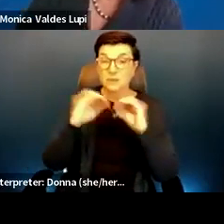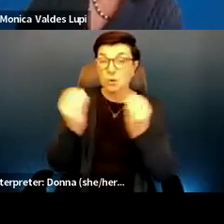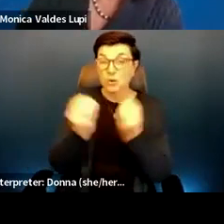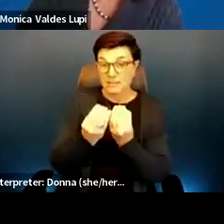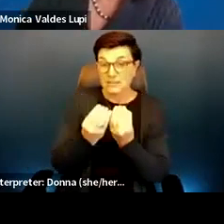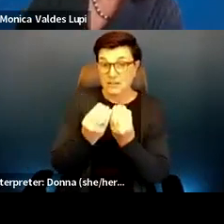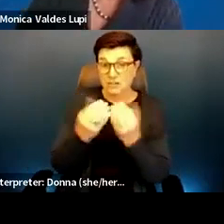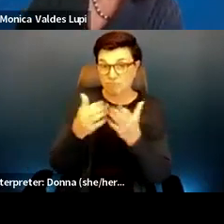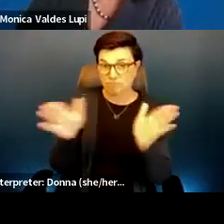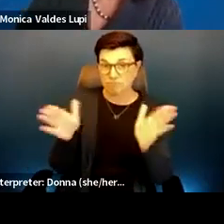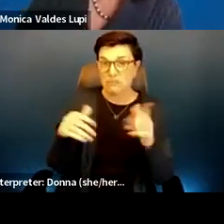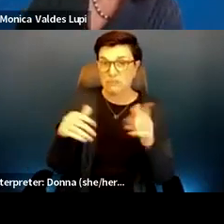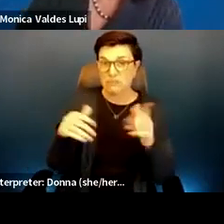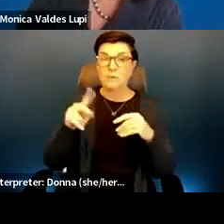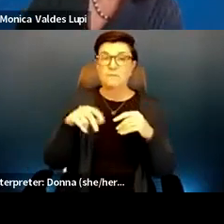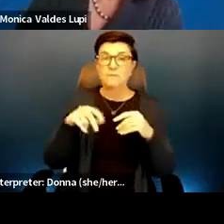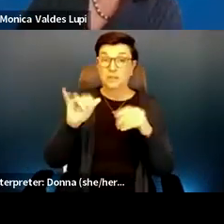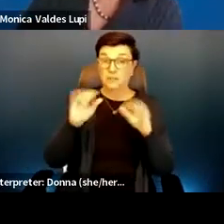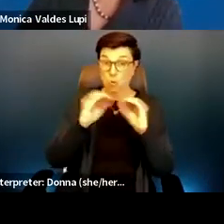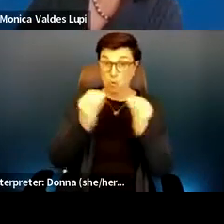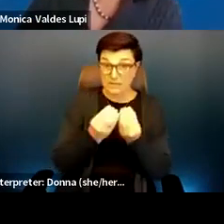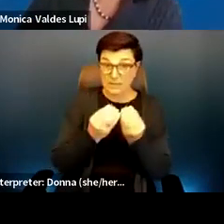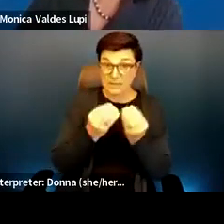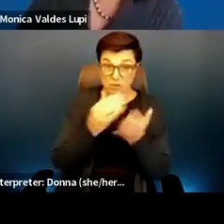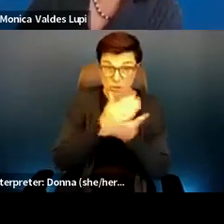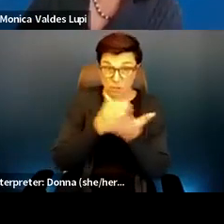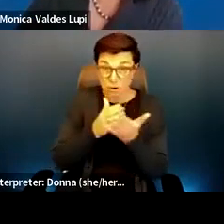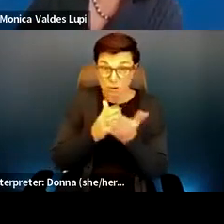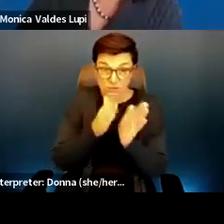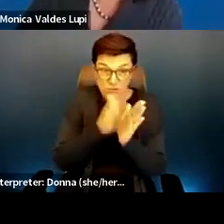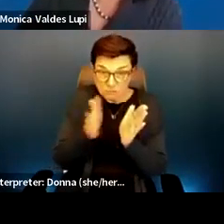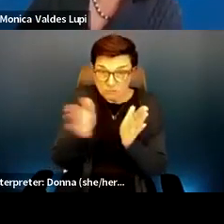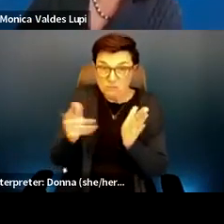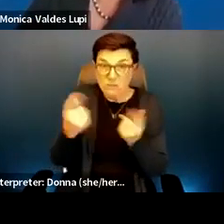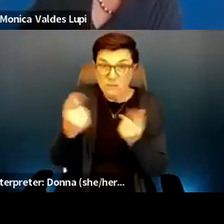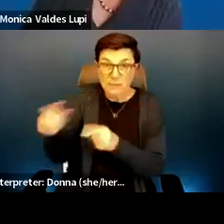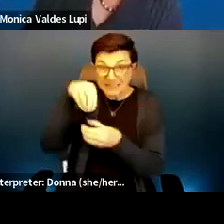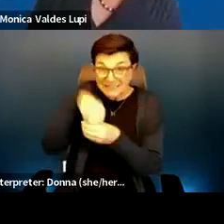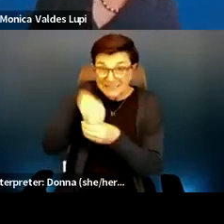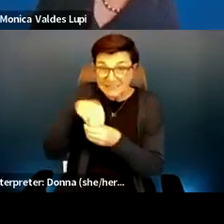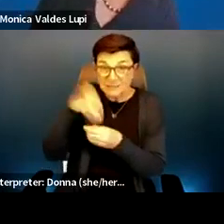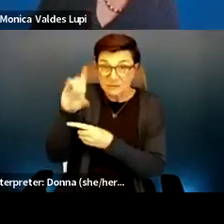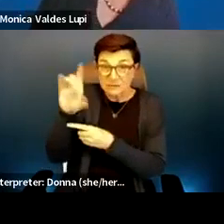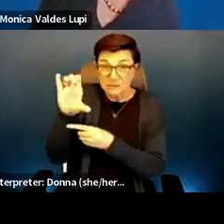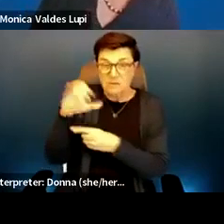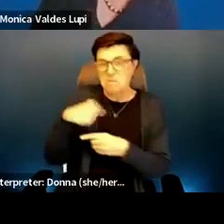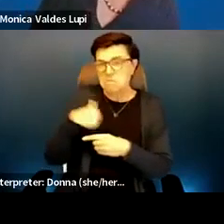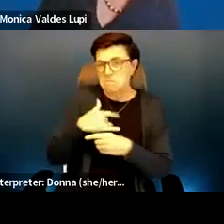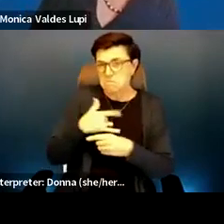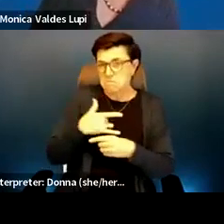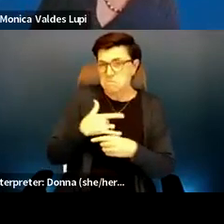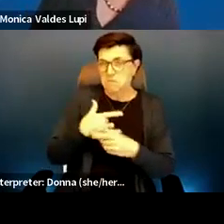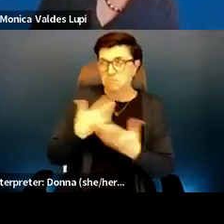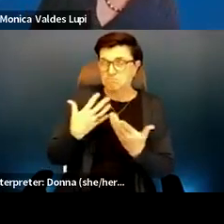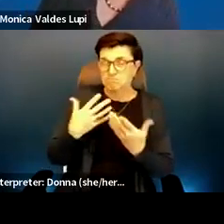Those organizational pieces are, I anticipate that by the end of this month, we will be fully functioning